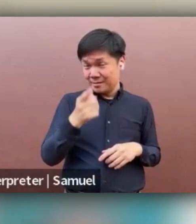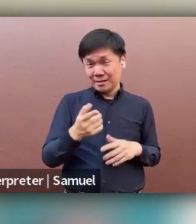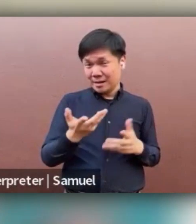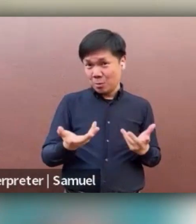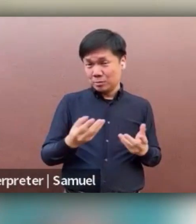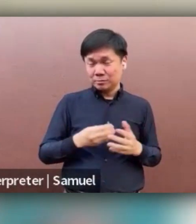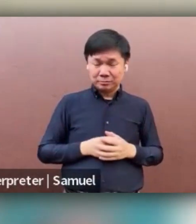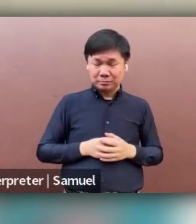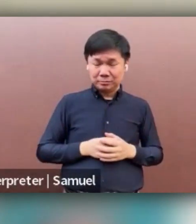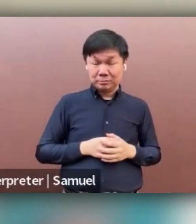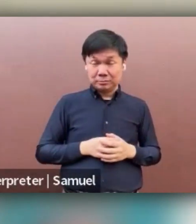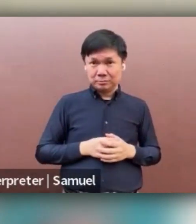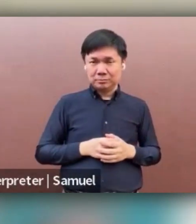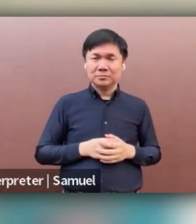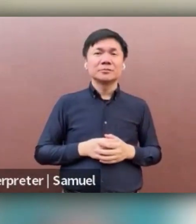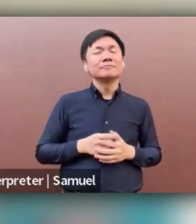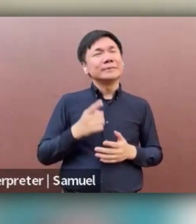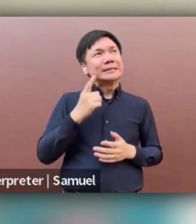And so, I think that is sort of that...